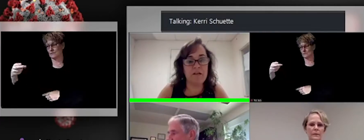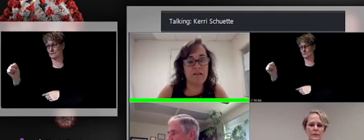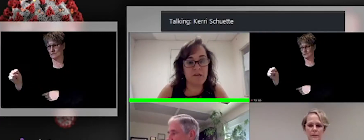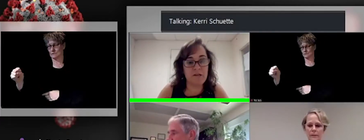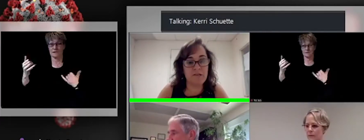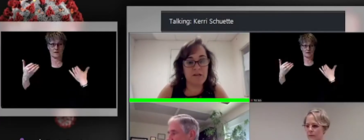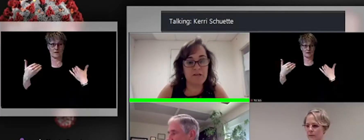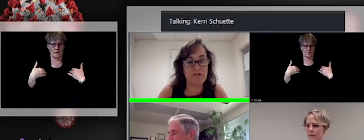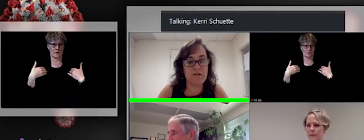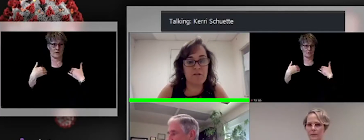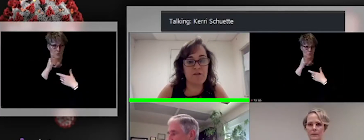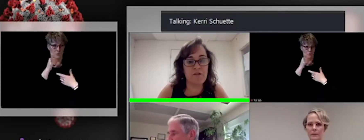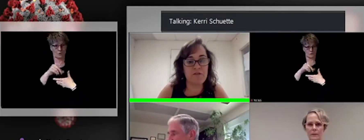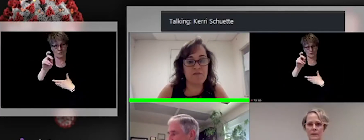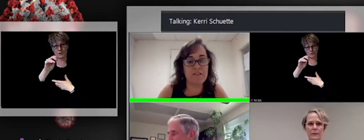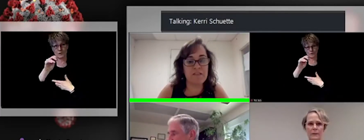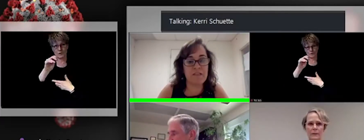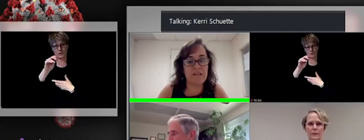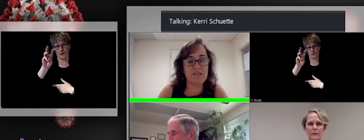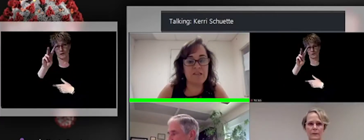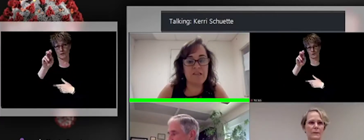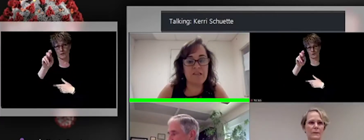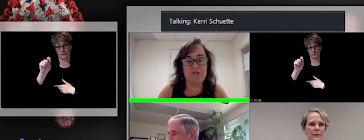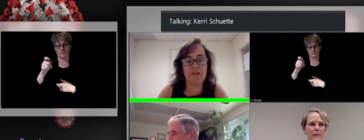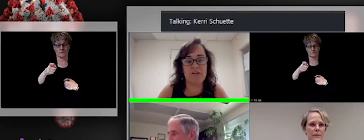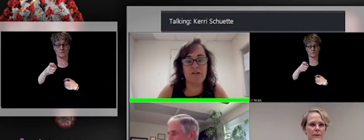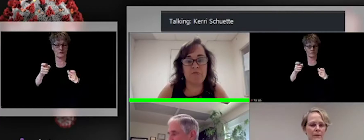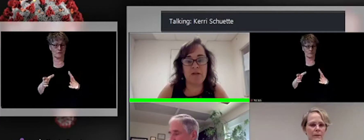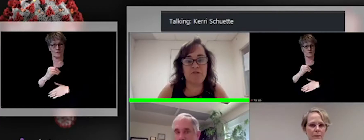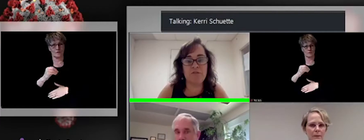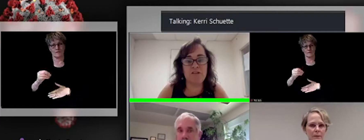Donnell Ewert, the Director of the Health and Human Services Agency. Dr. Karen Ramstrom,